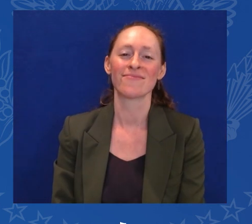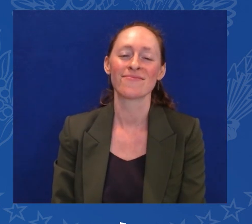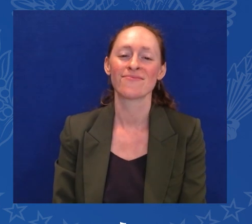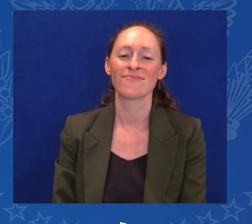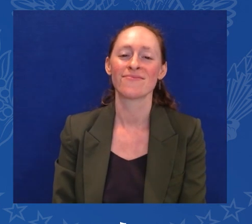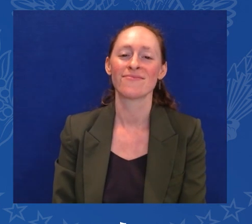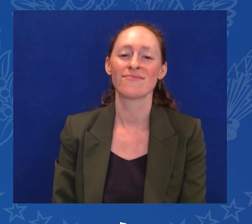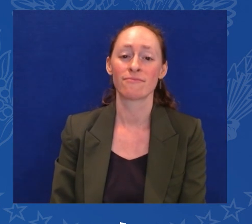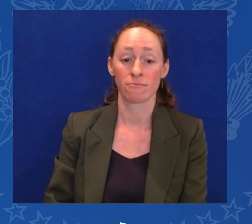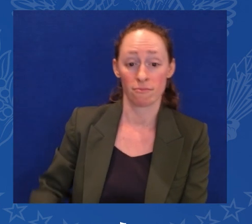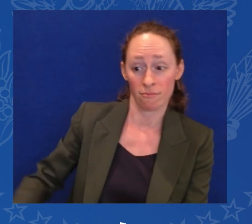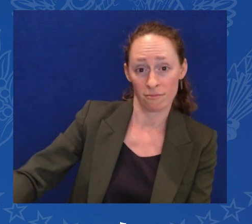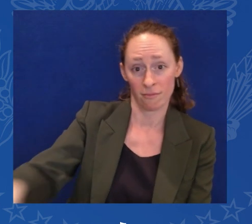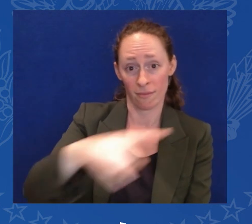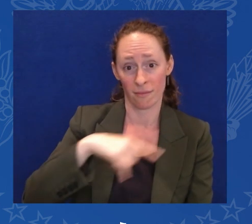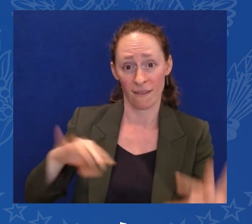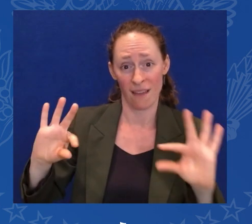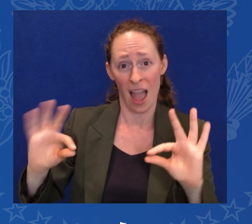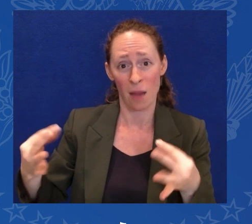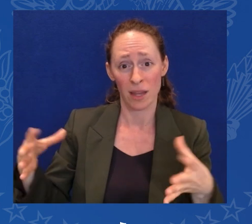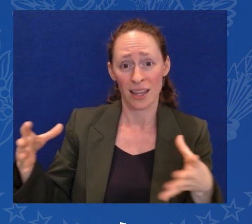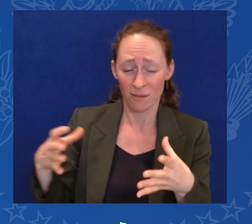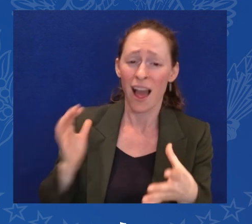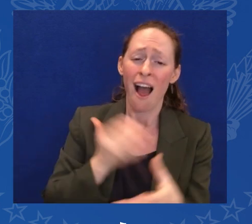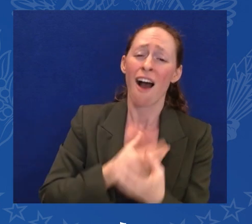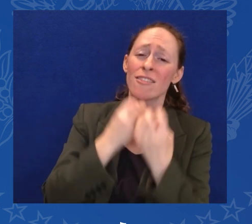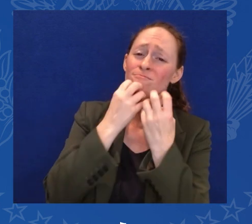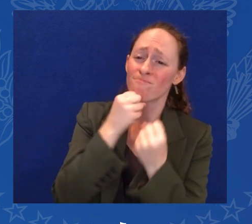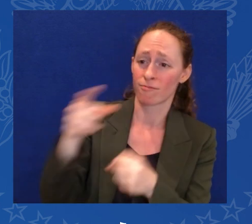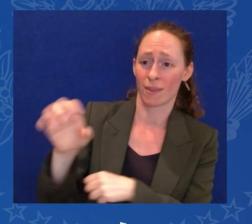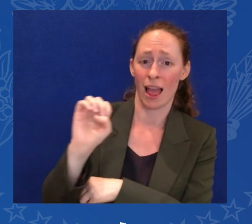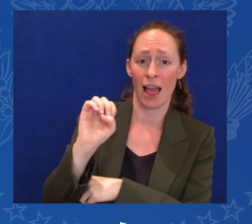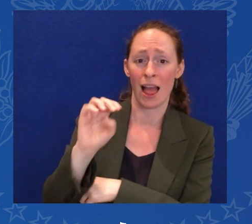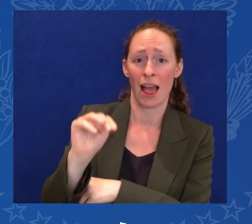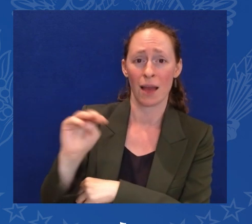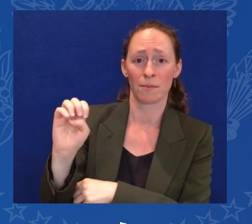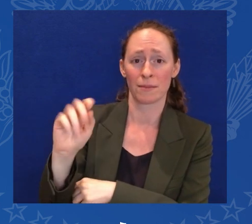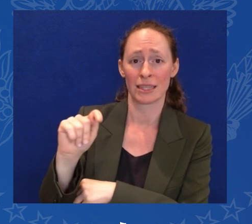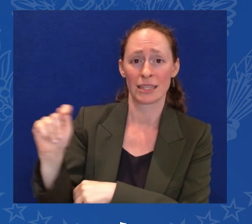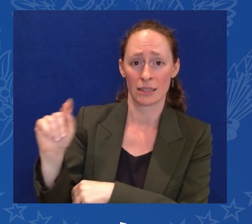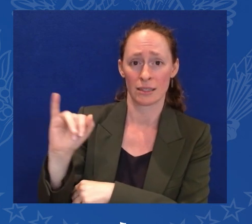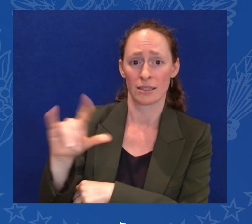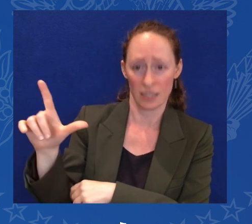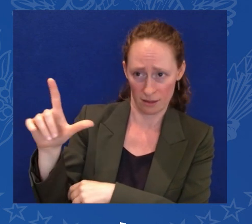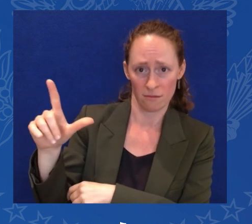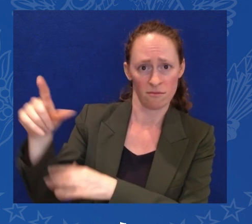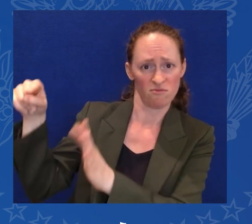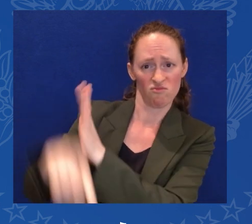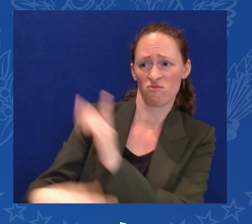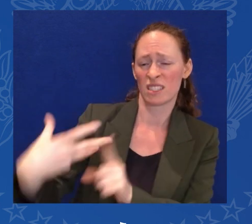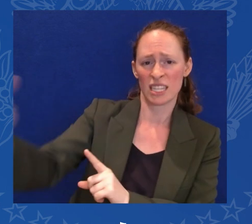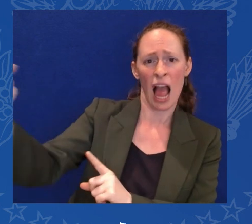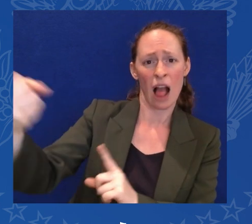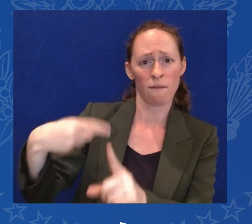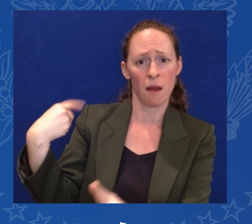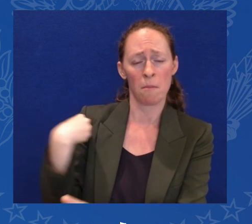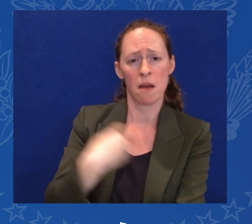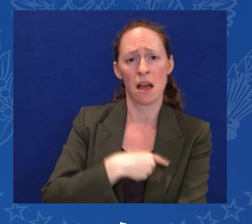taken to be tortured and brutally murder -- murdered -- back then, when I was overwhelmed with terror